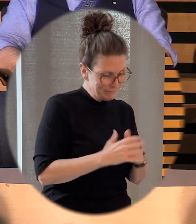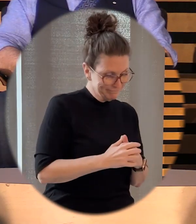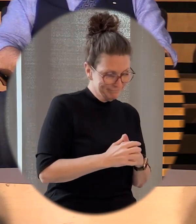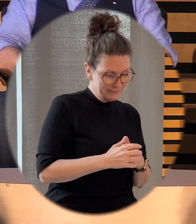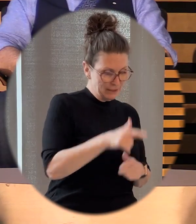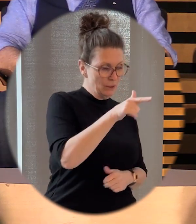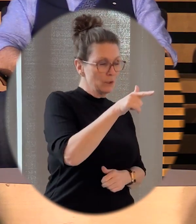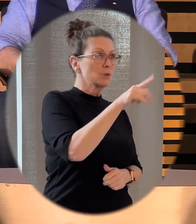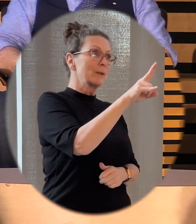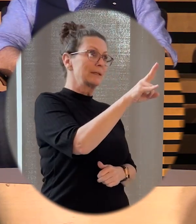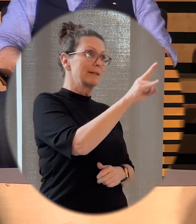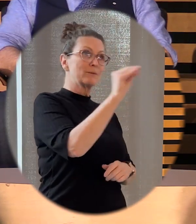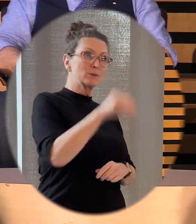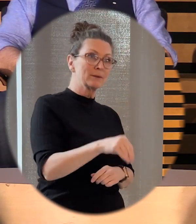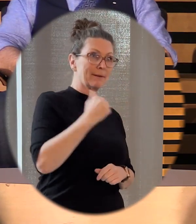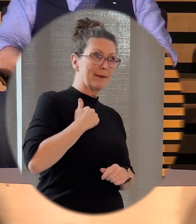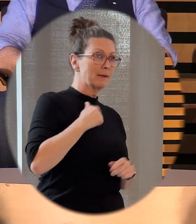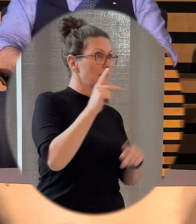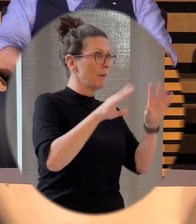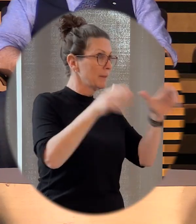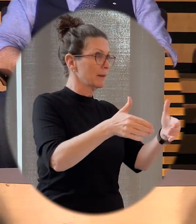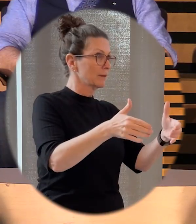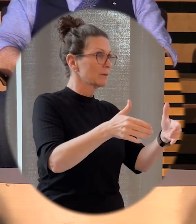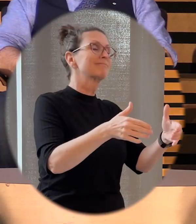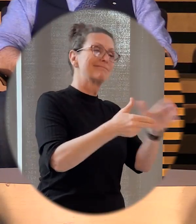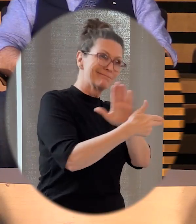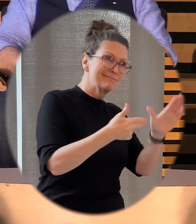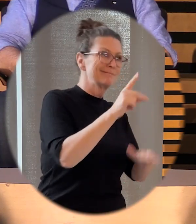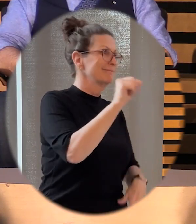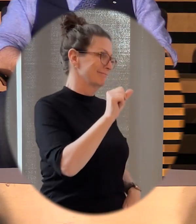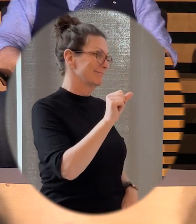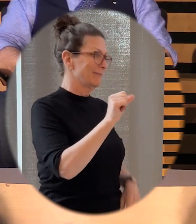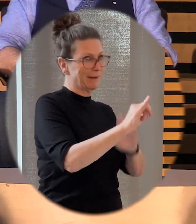Today across Canada as well we see an exponential growth in anti-Indigenous racism and disability